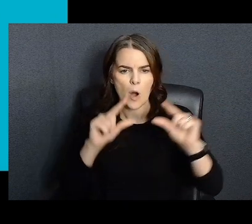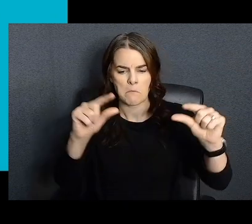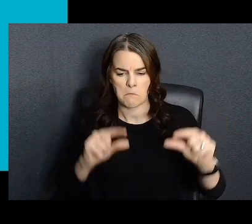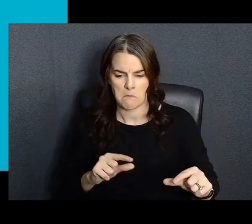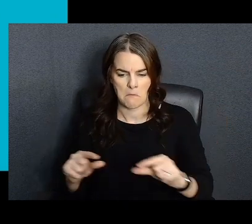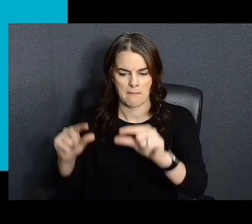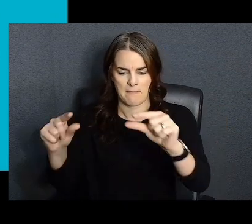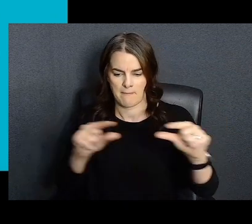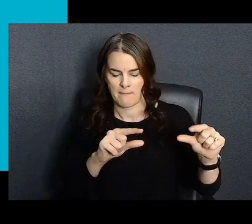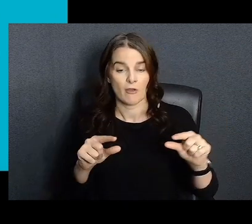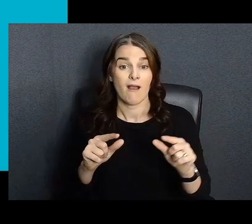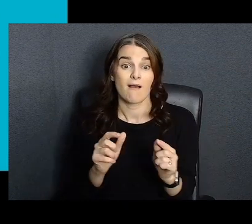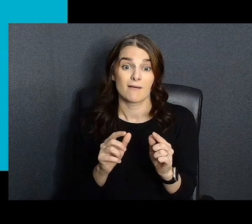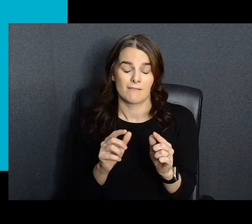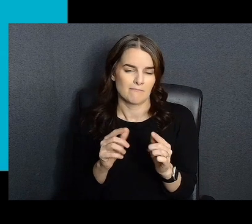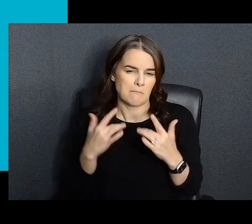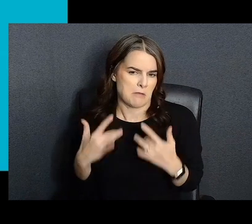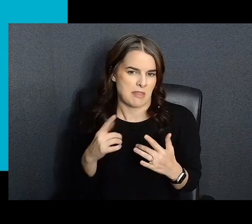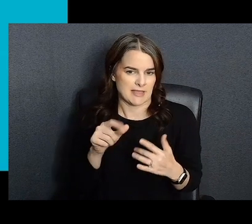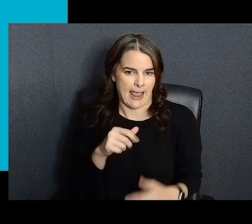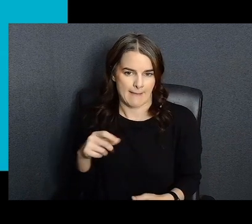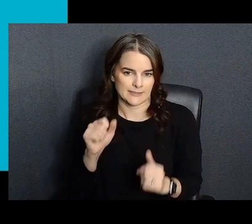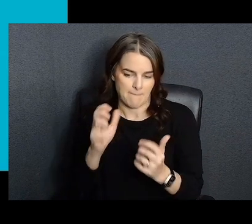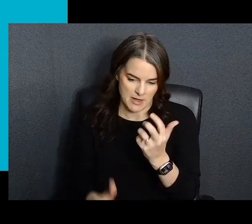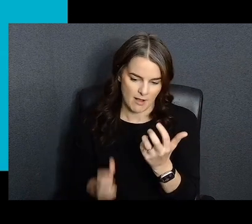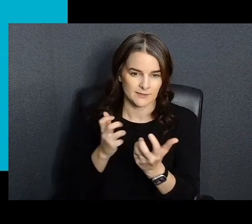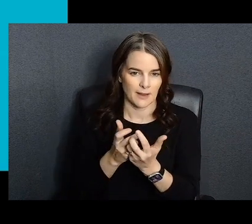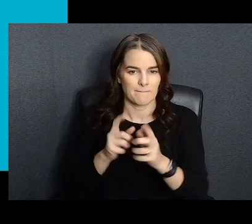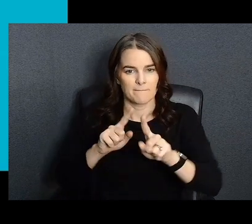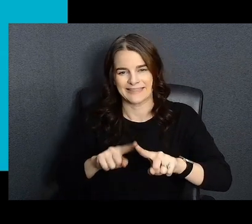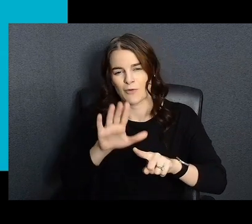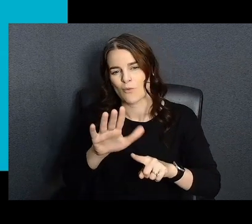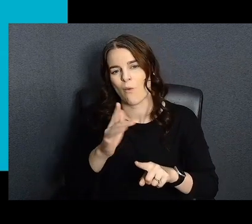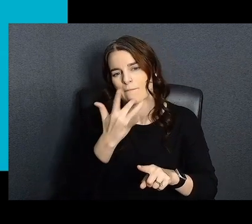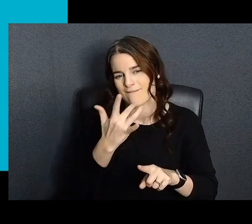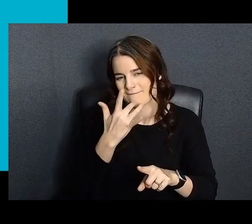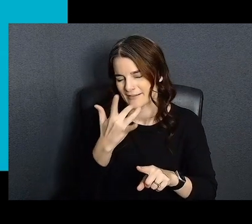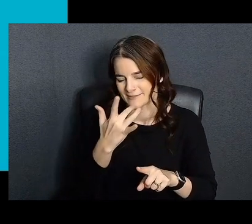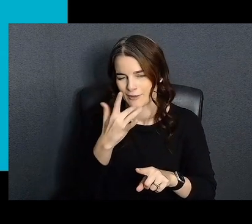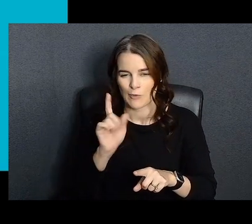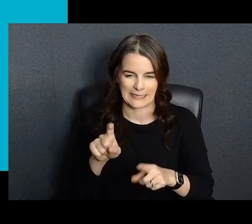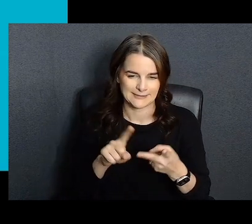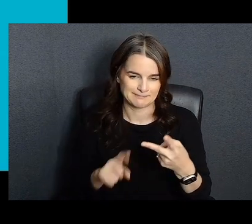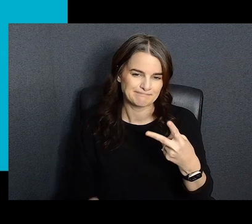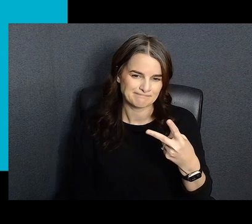A lot of these things can be customized and set up based on a person's preferences or needs.